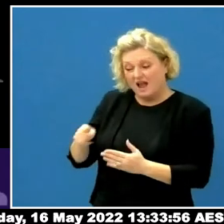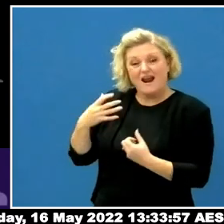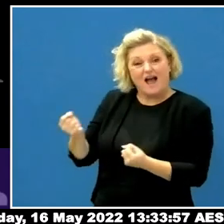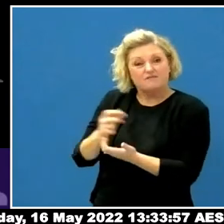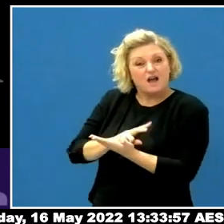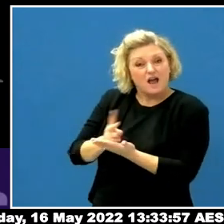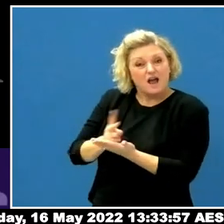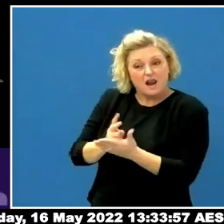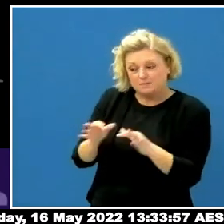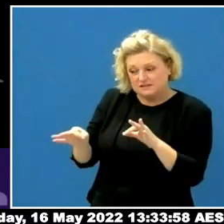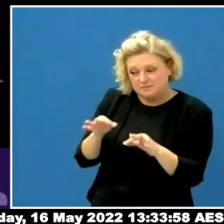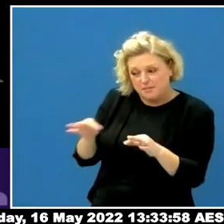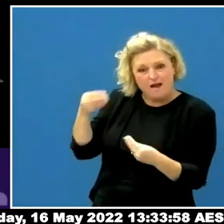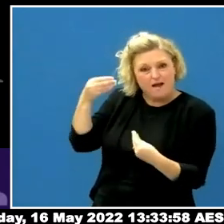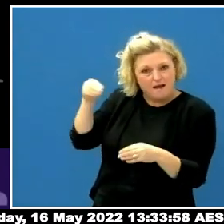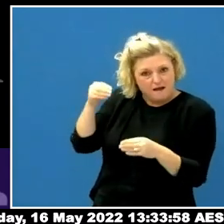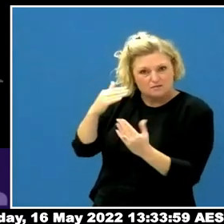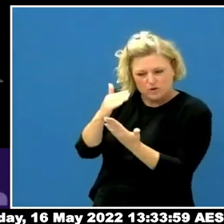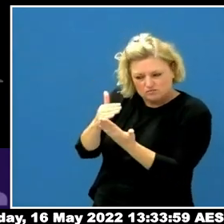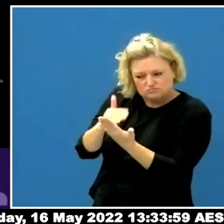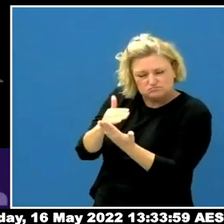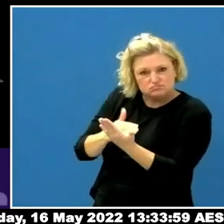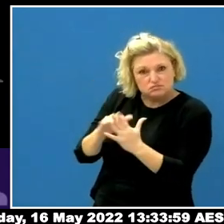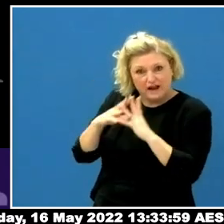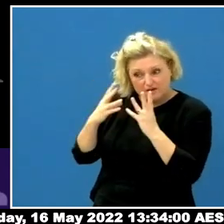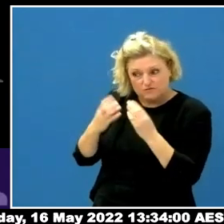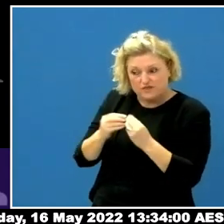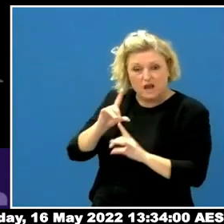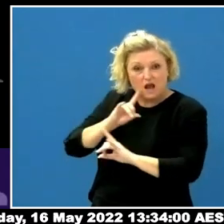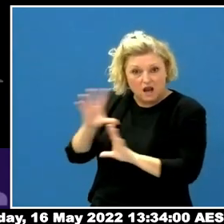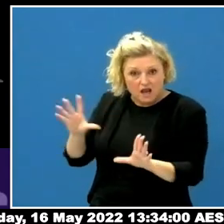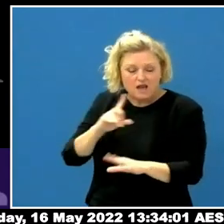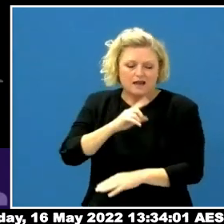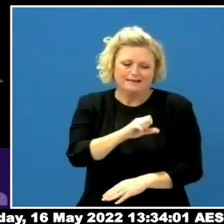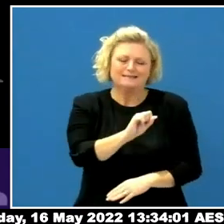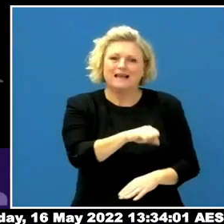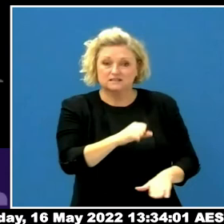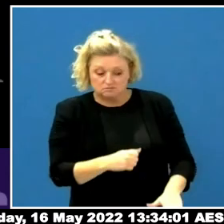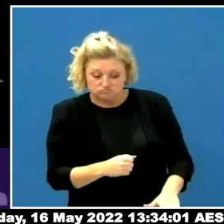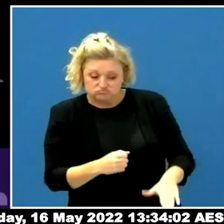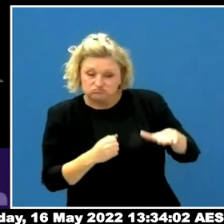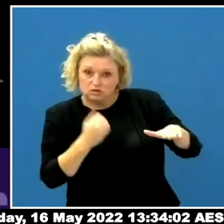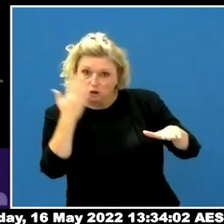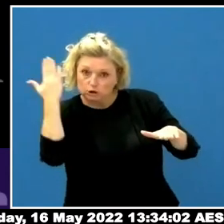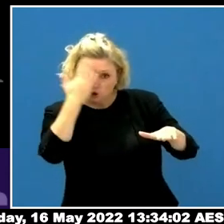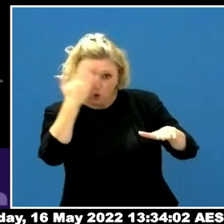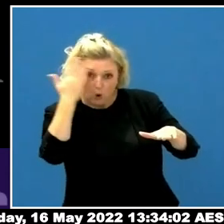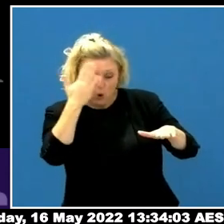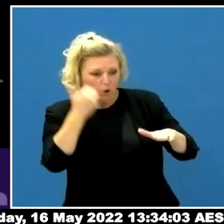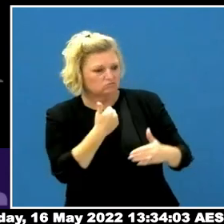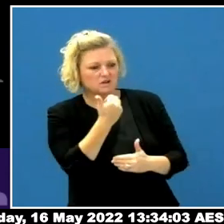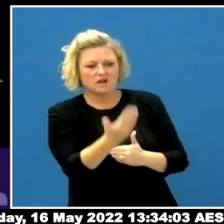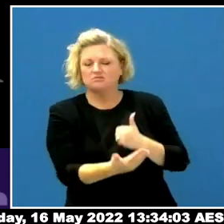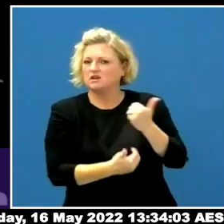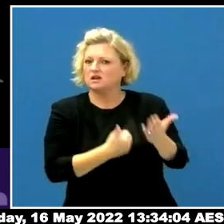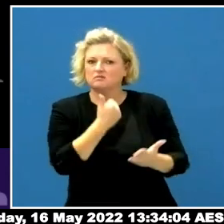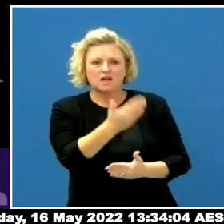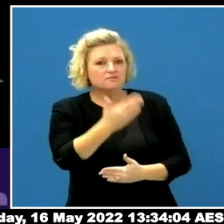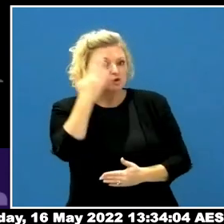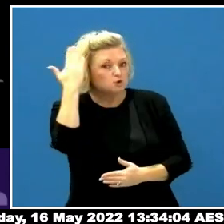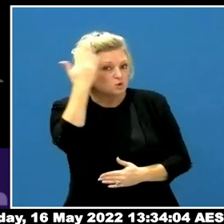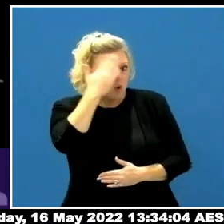He's had plans right through his schooling from amongst home, outing and schooling, with